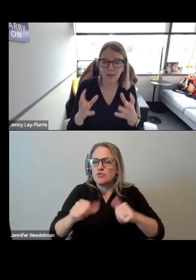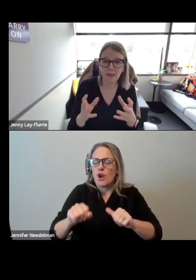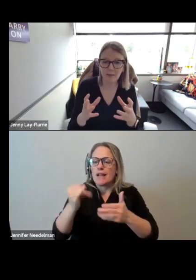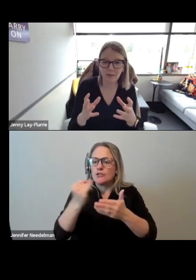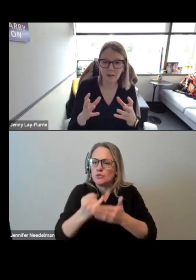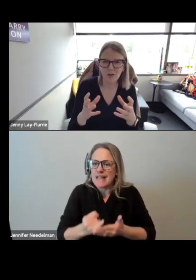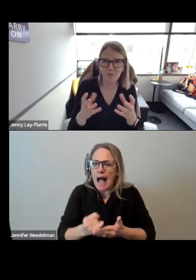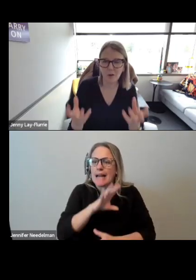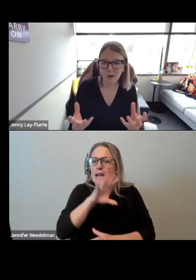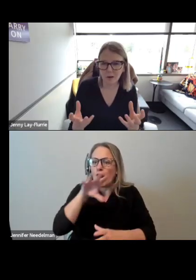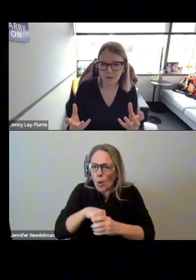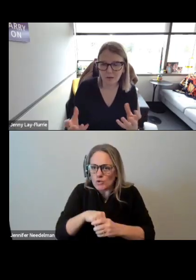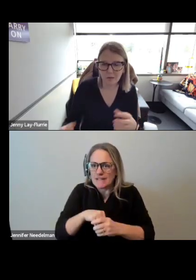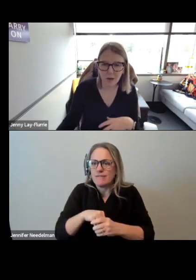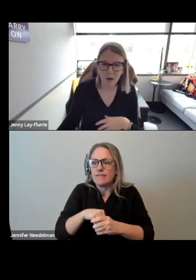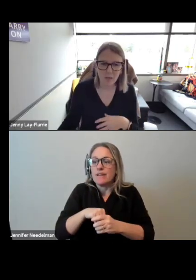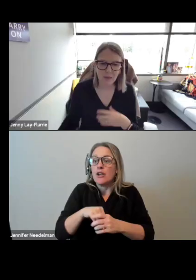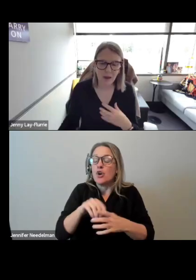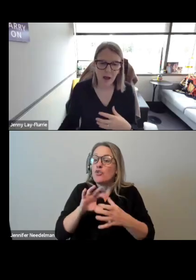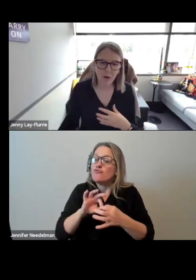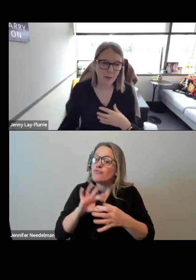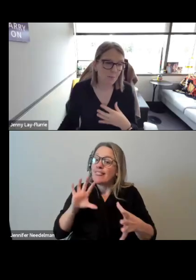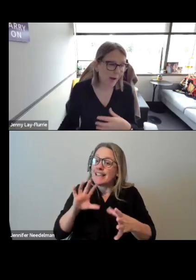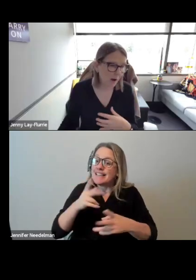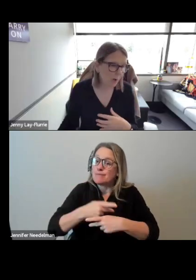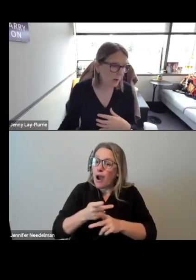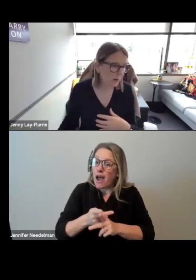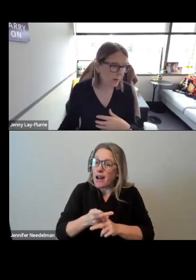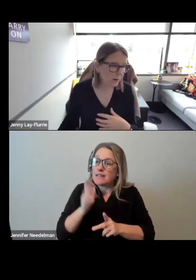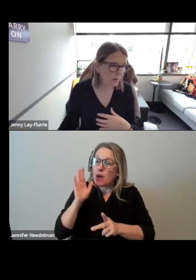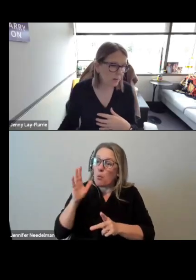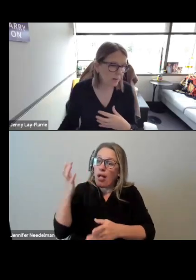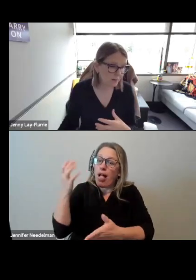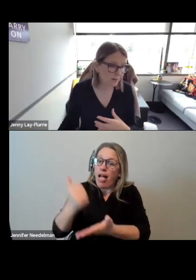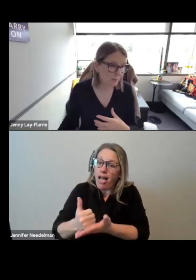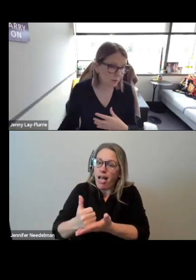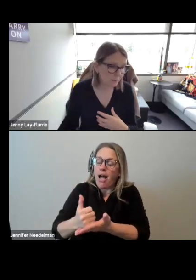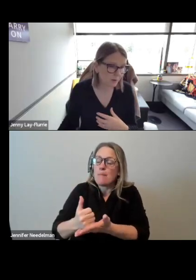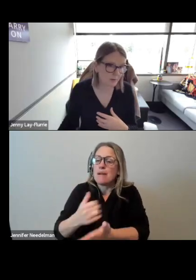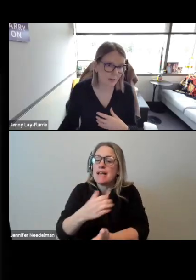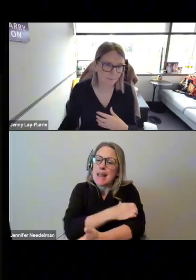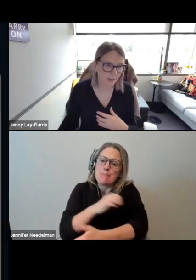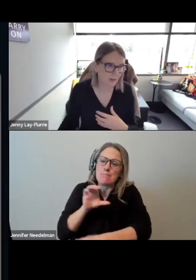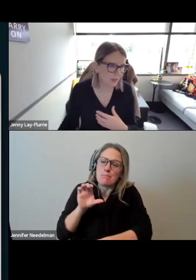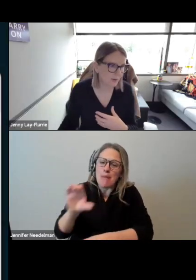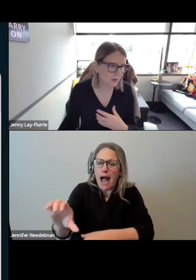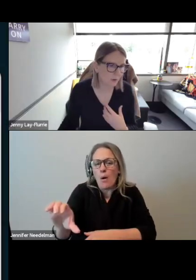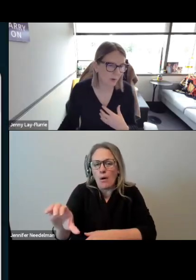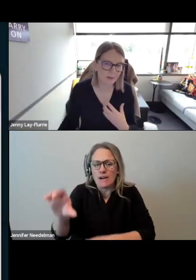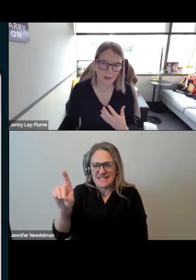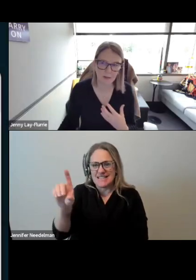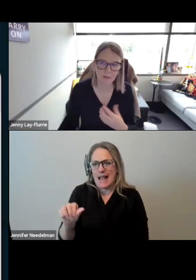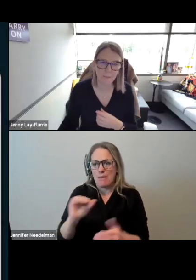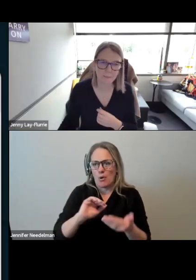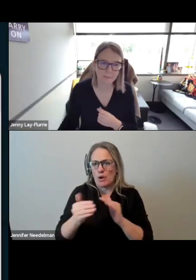and release products that help empower the disabled community. And I wanna give you a quick sense.